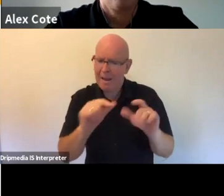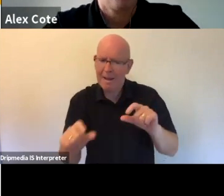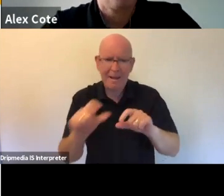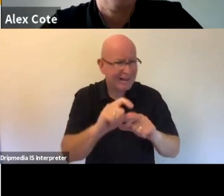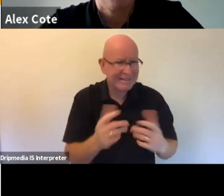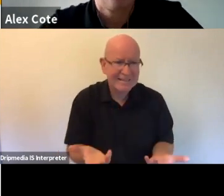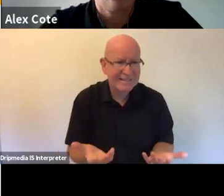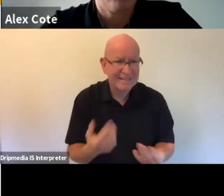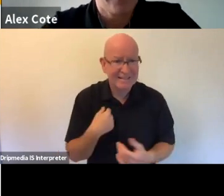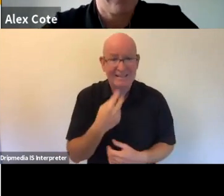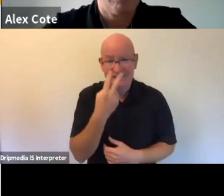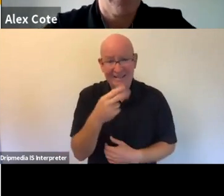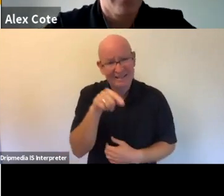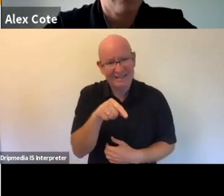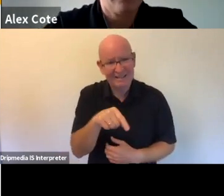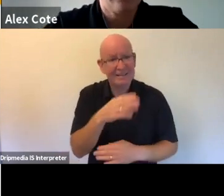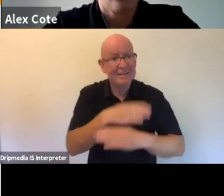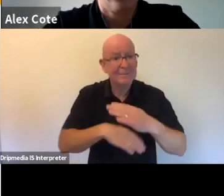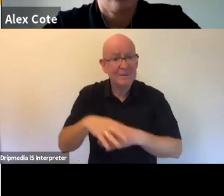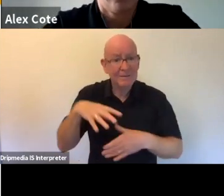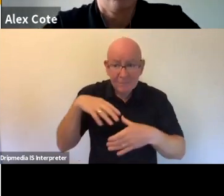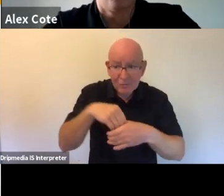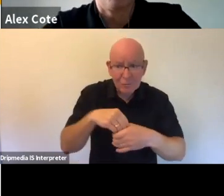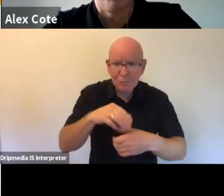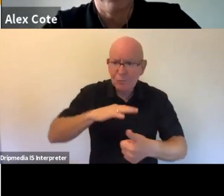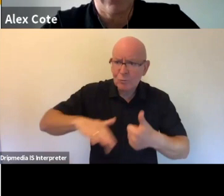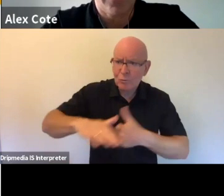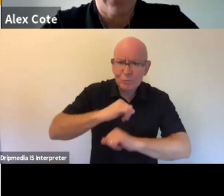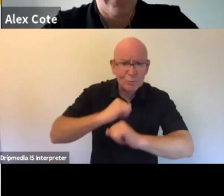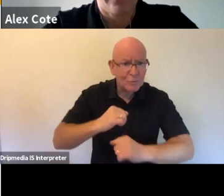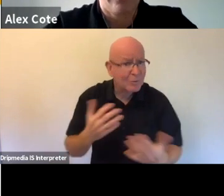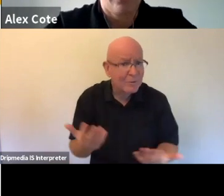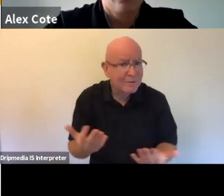One of the big issues we face is that in lower and middle income countries